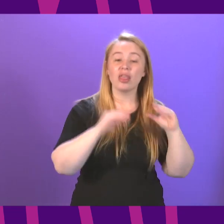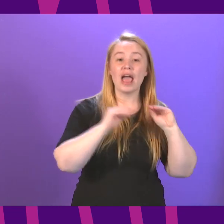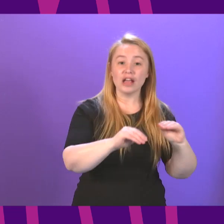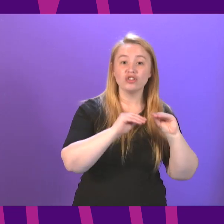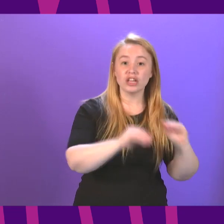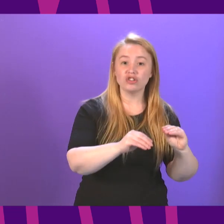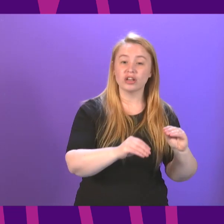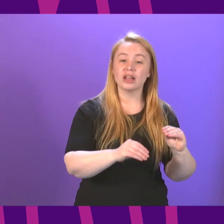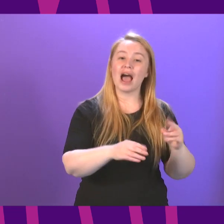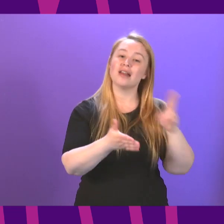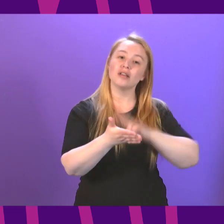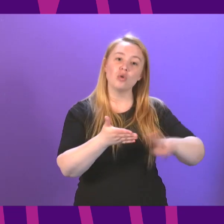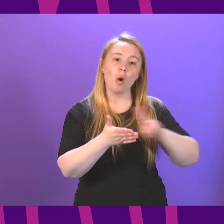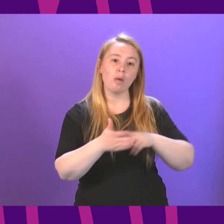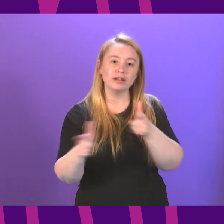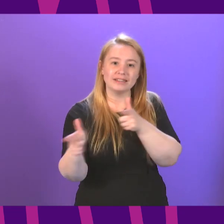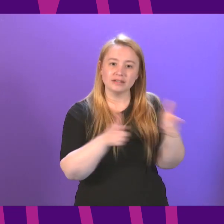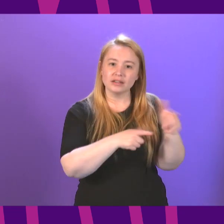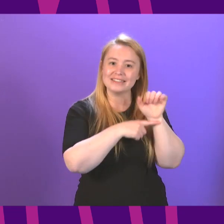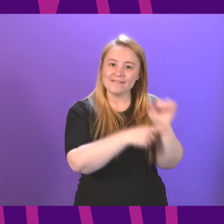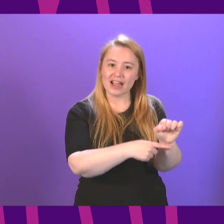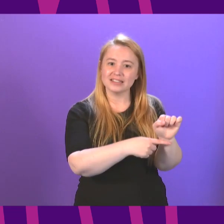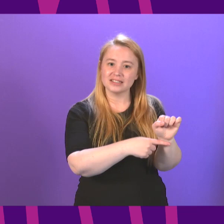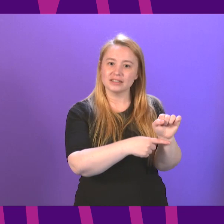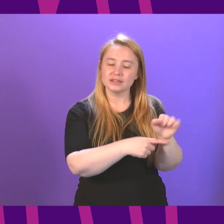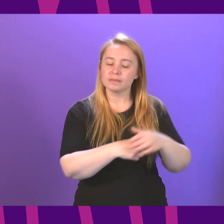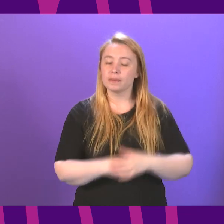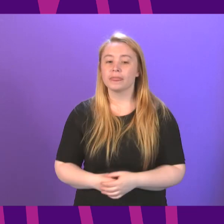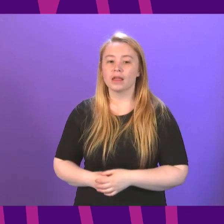defences. As I have done for my entire life, I will continue to put forward the case for